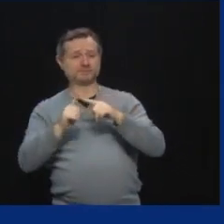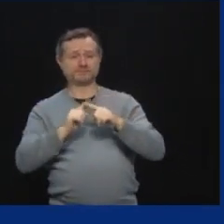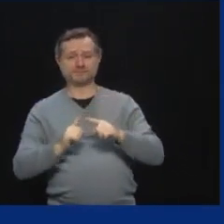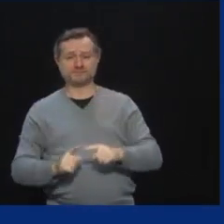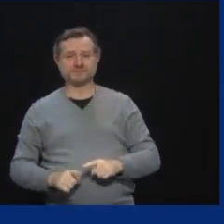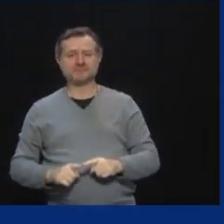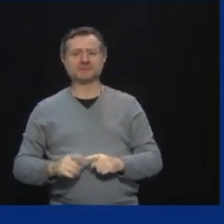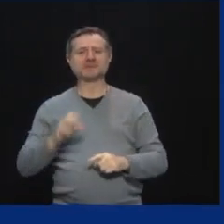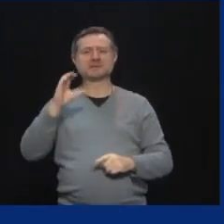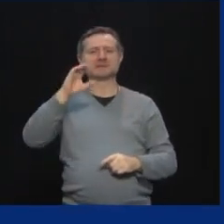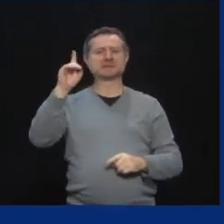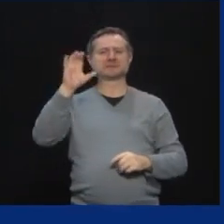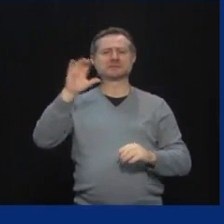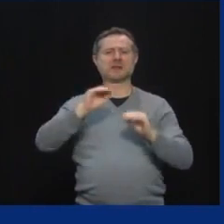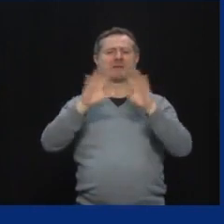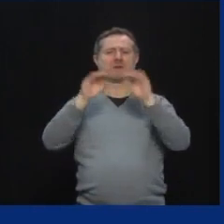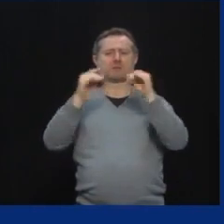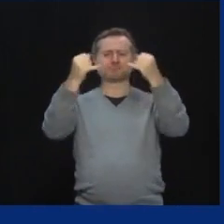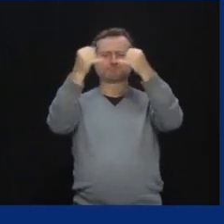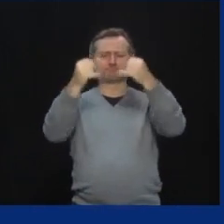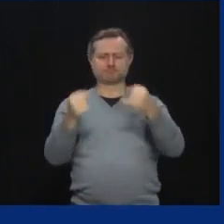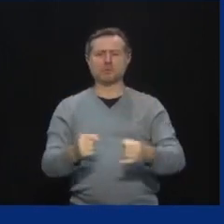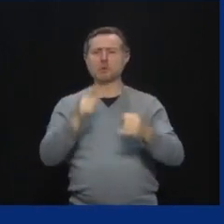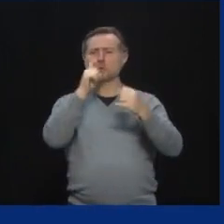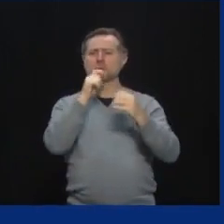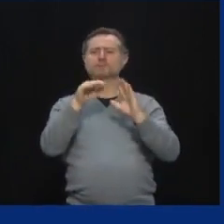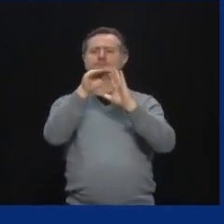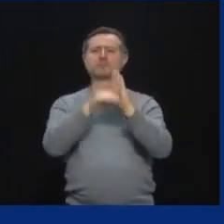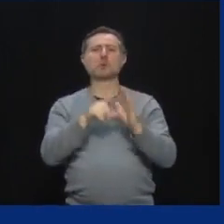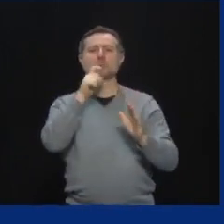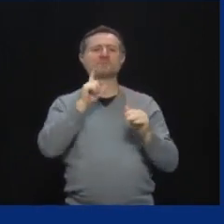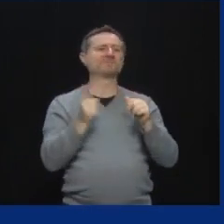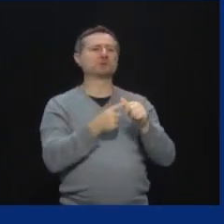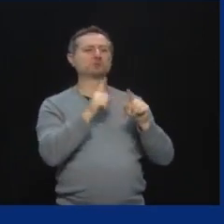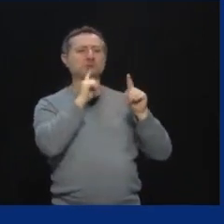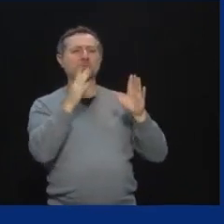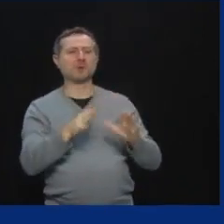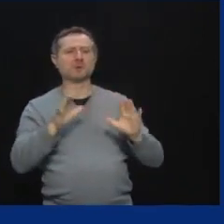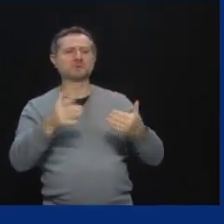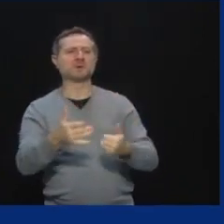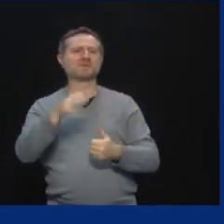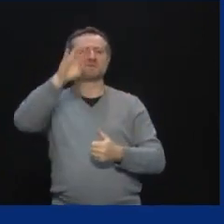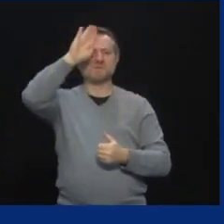individuals are. Uh first responders, concrete staff education, staff food